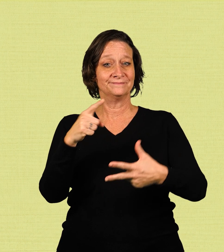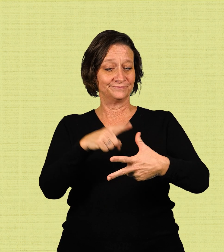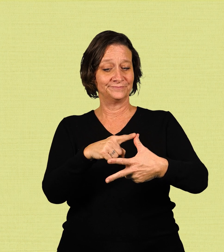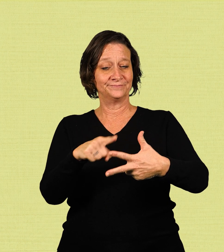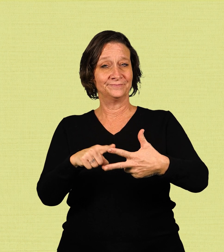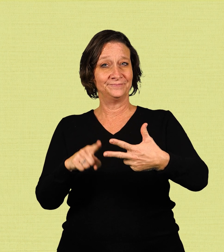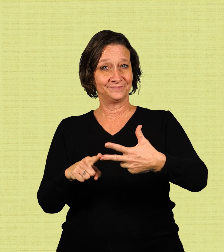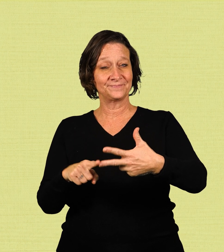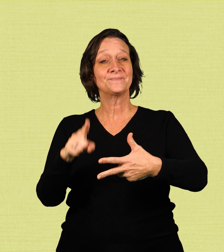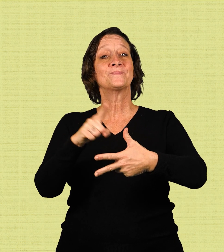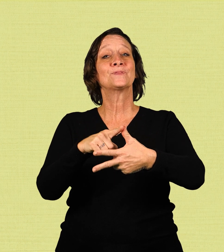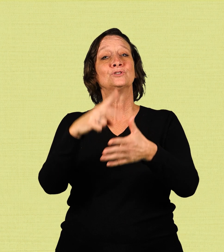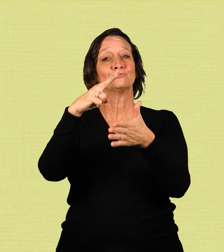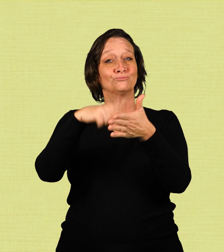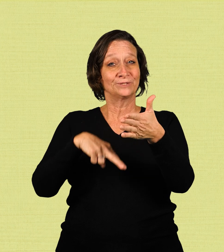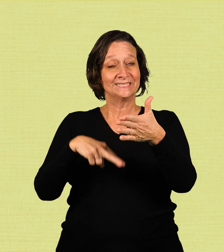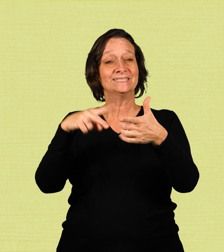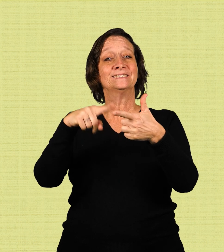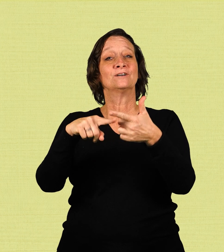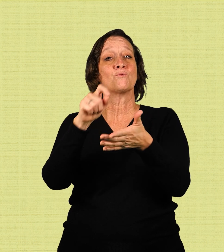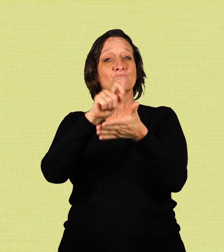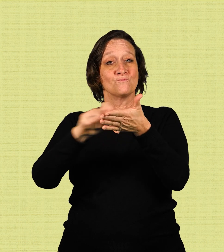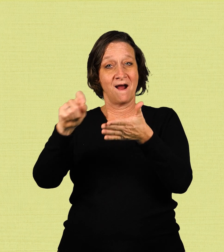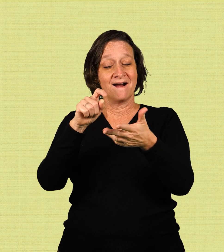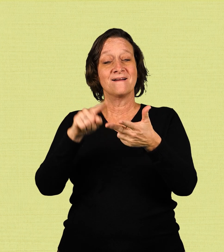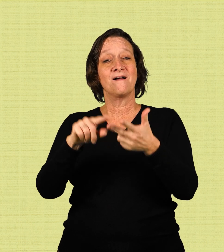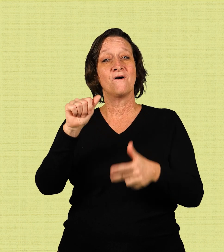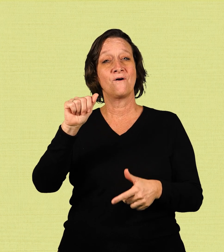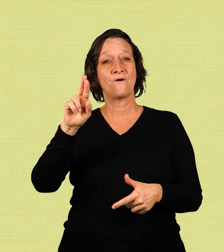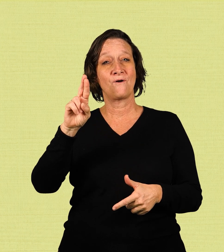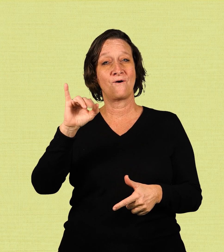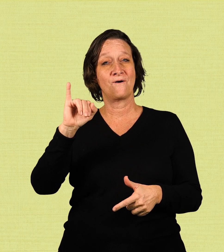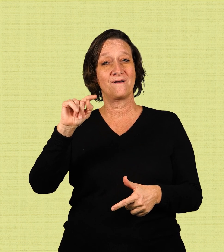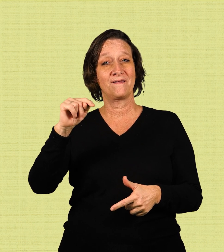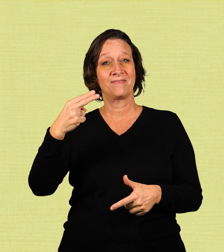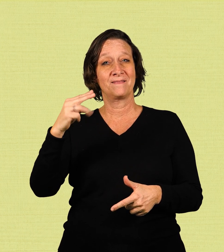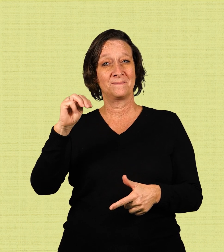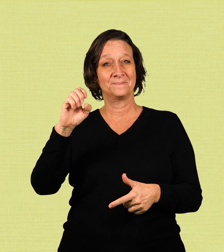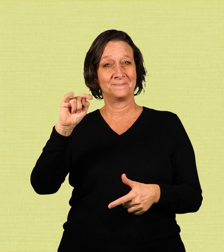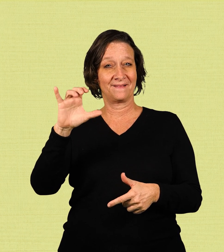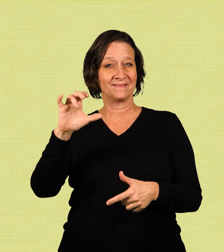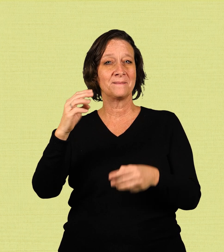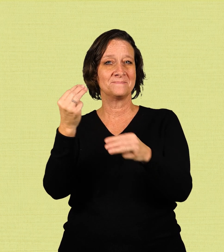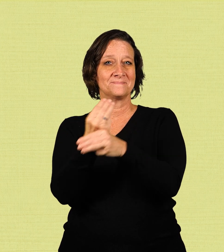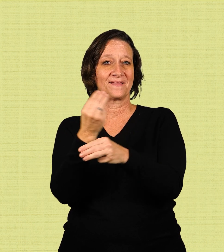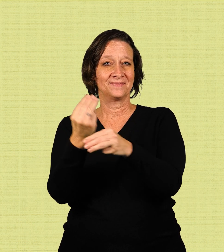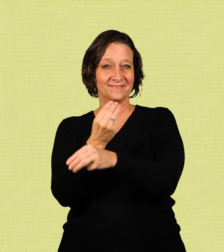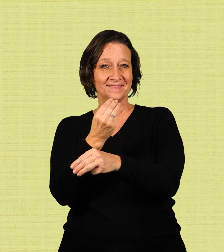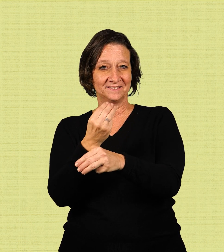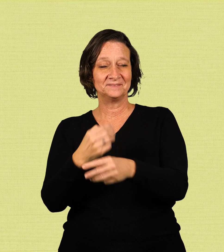she’s really talking about reading, writing, and arithmetic.